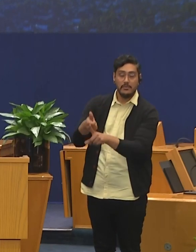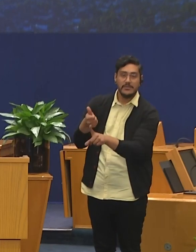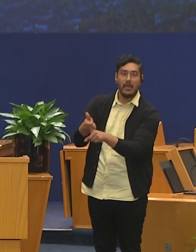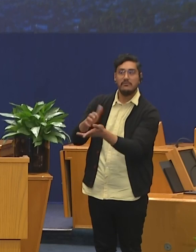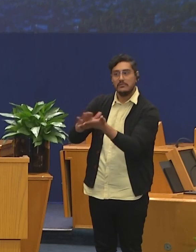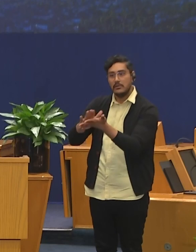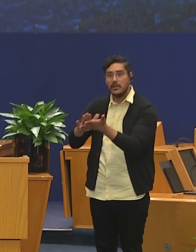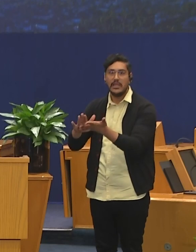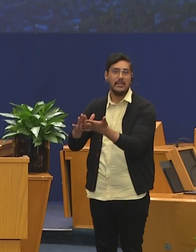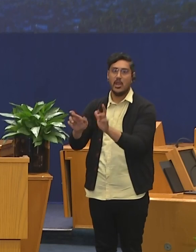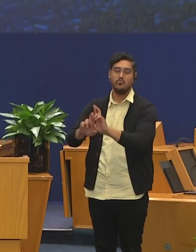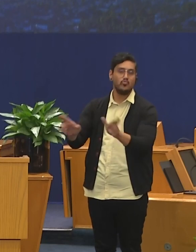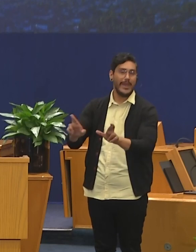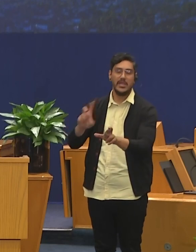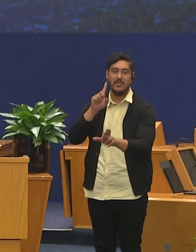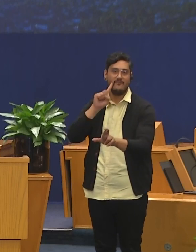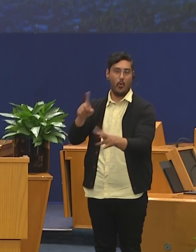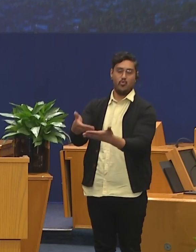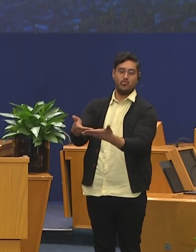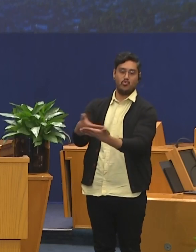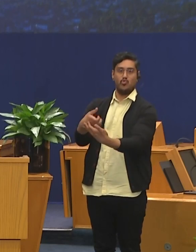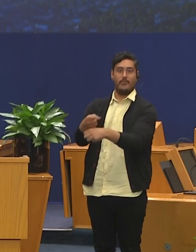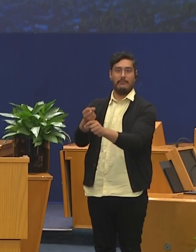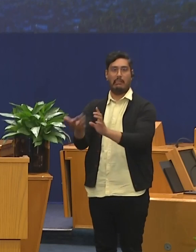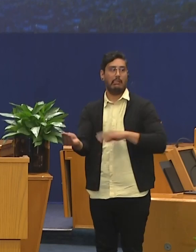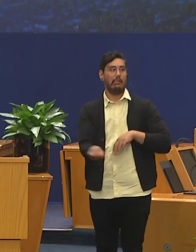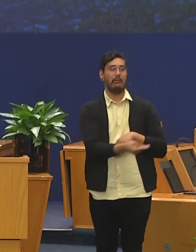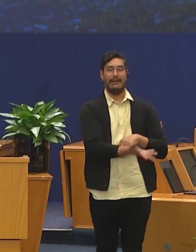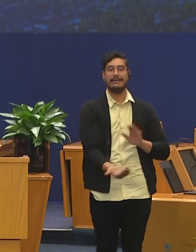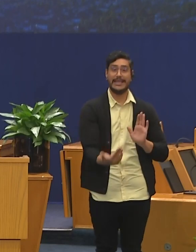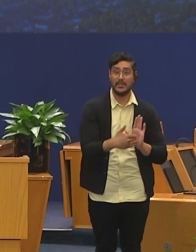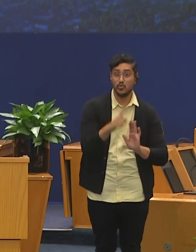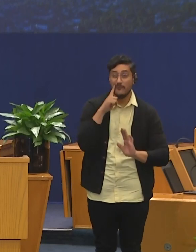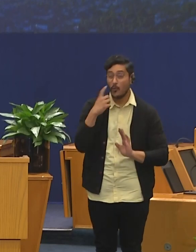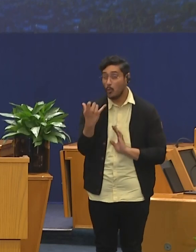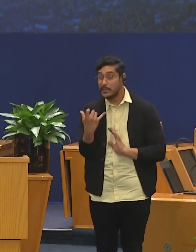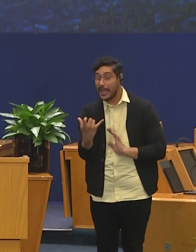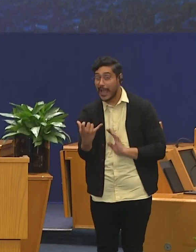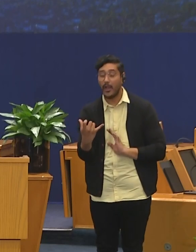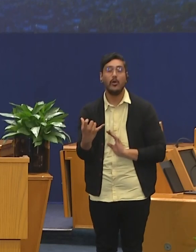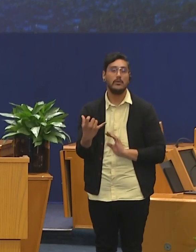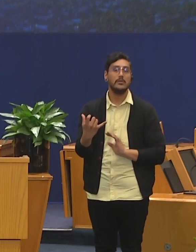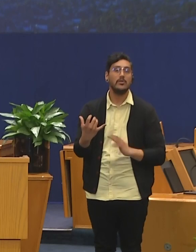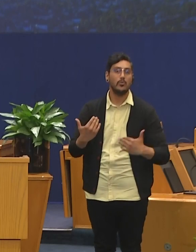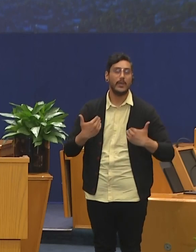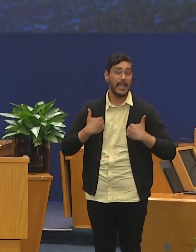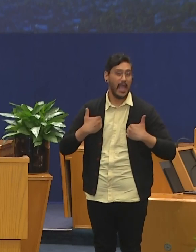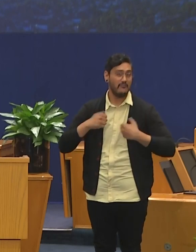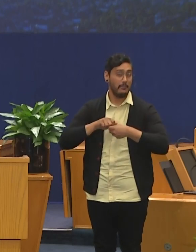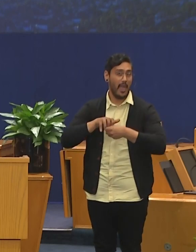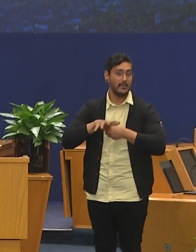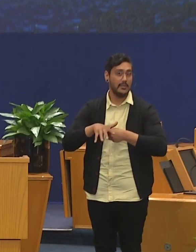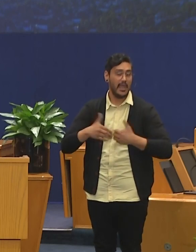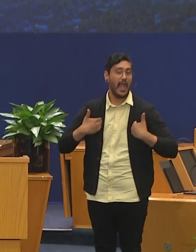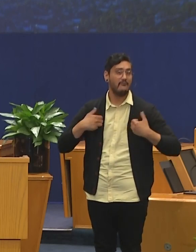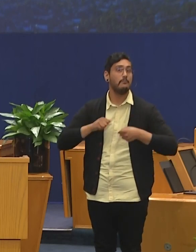BEING RESERVICED AND WILL BE AVAILABLE FOR USE SHORTLY. SO AT THIS POINT IN TIME, WE DO